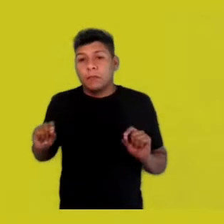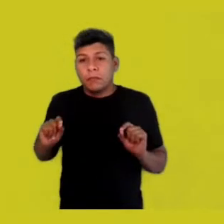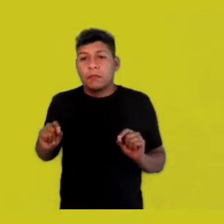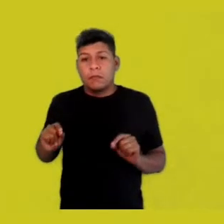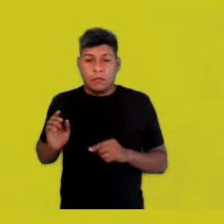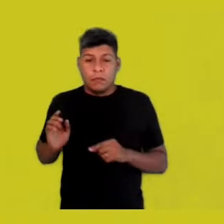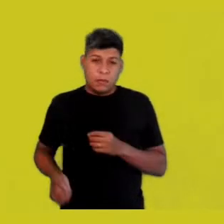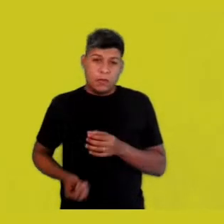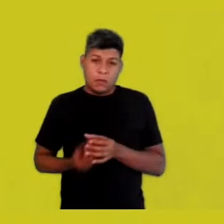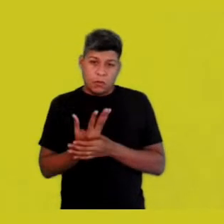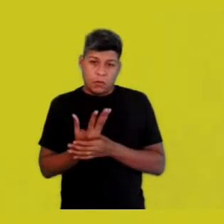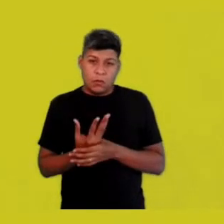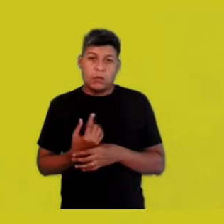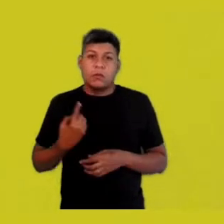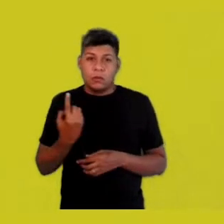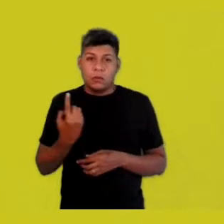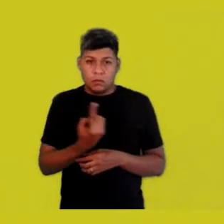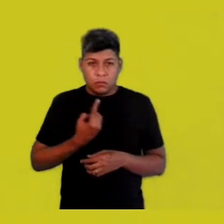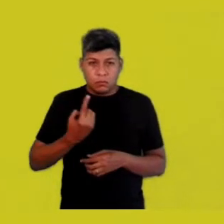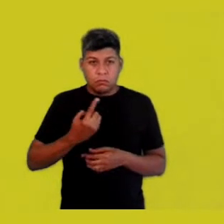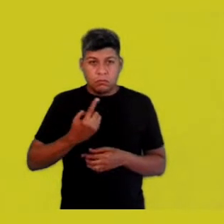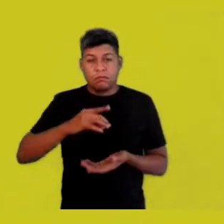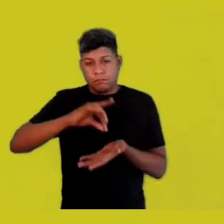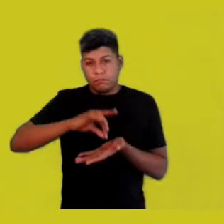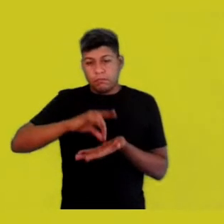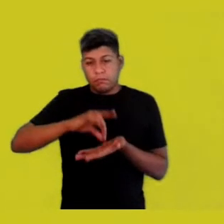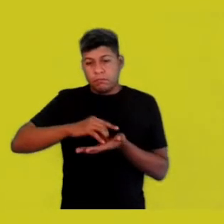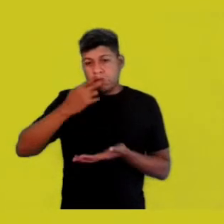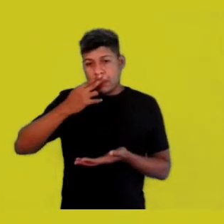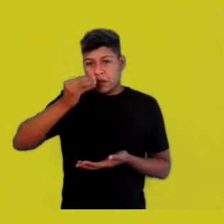and that we, indeed, ignore